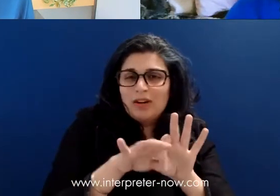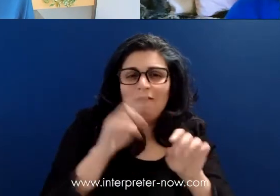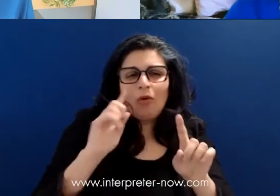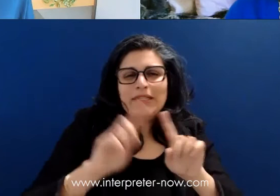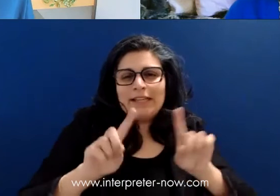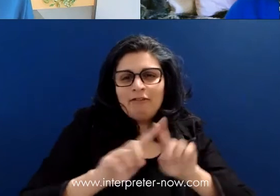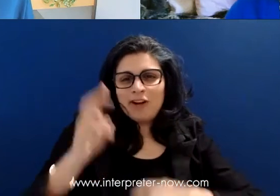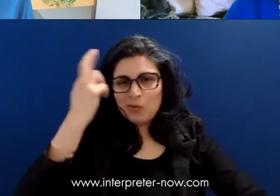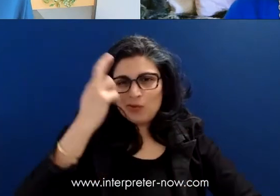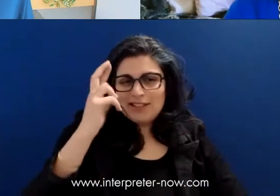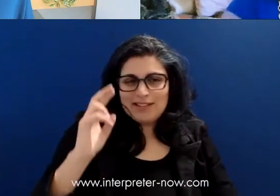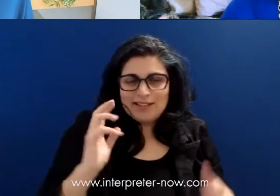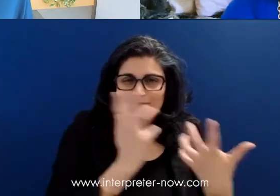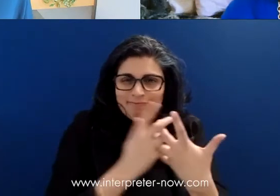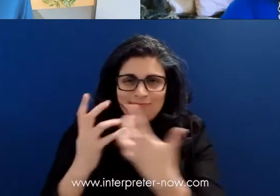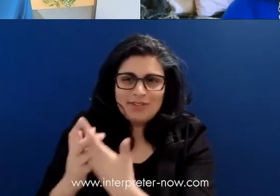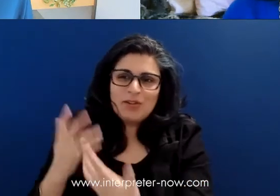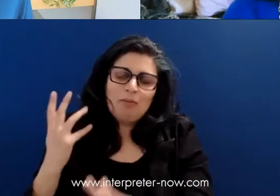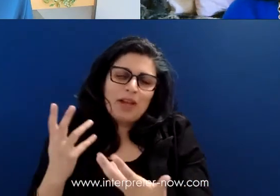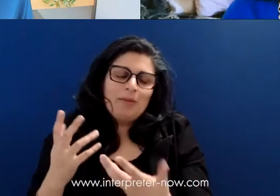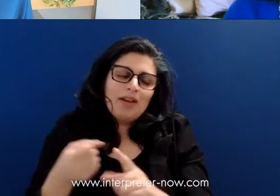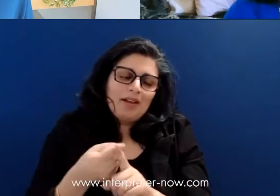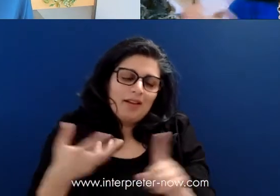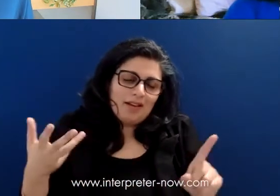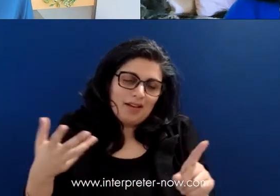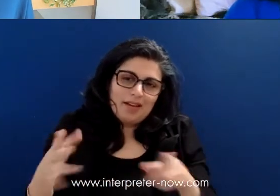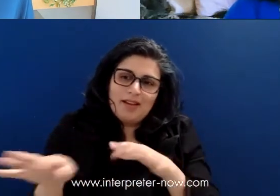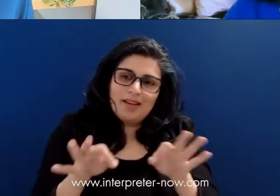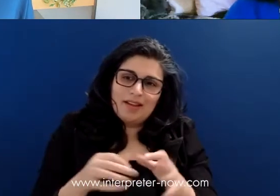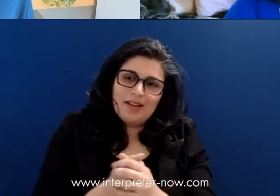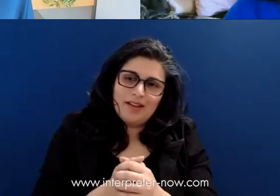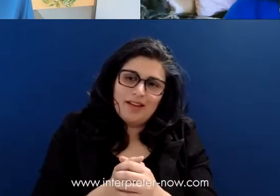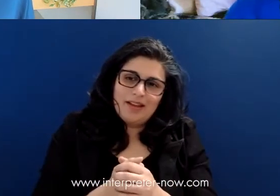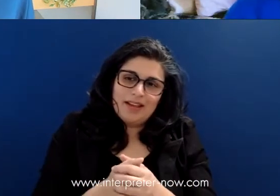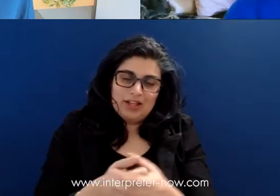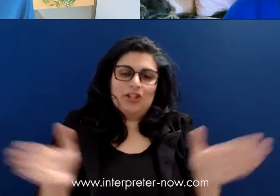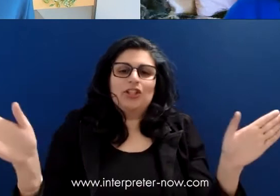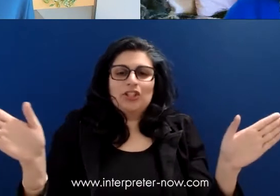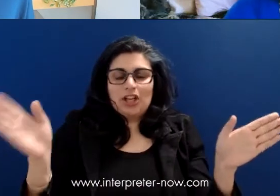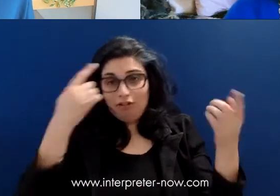Maybe I'll just say that my sense is that there's a general agreement across disciplines